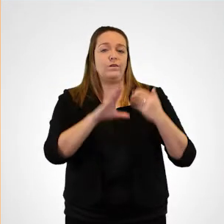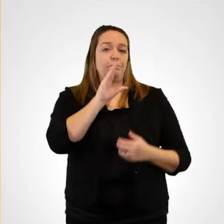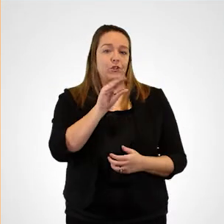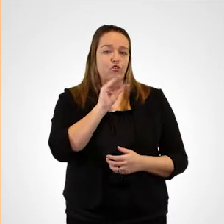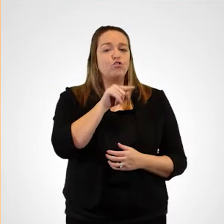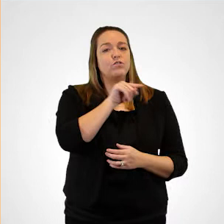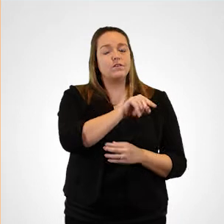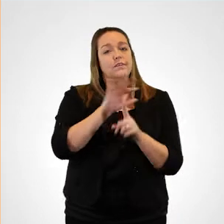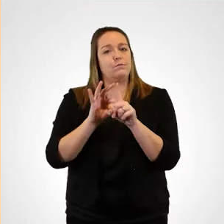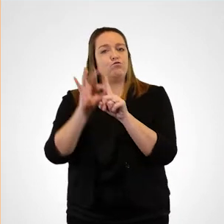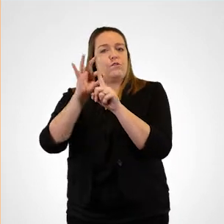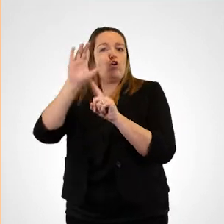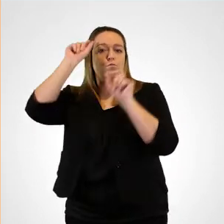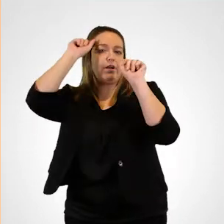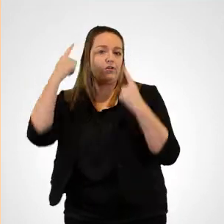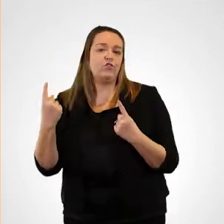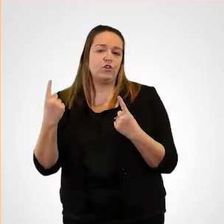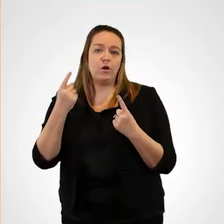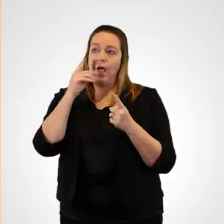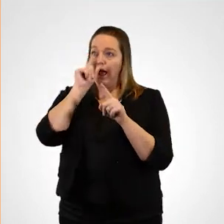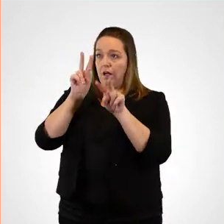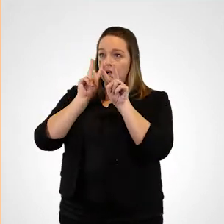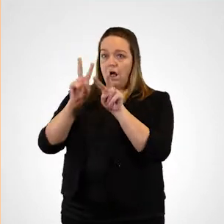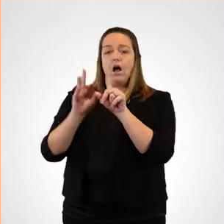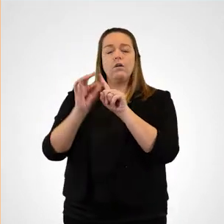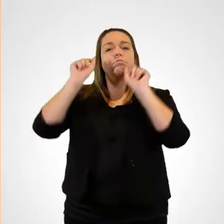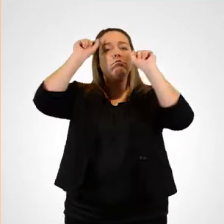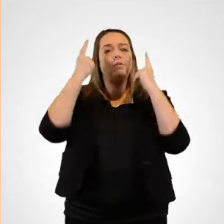improves comprehension and we can see that in a variety of studies